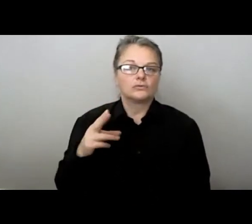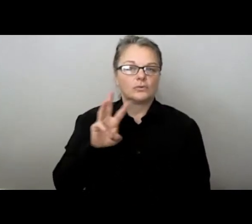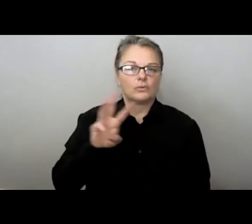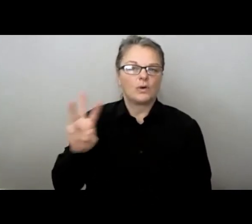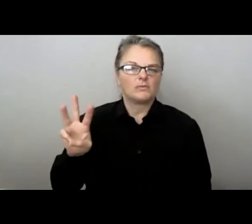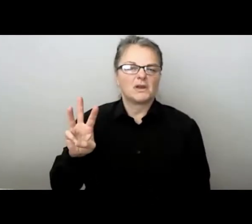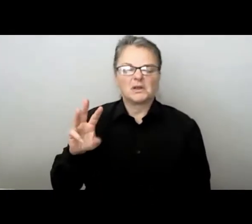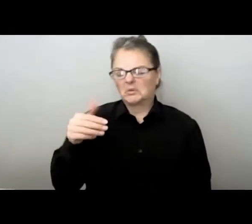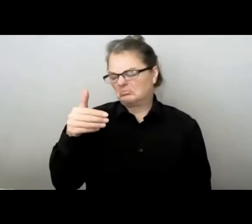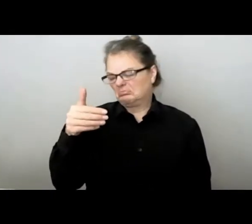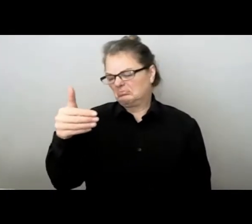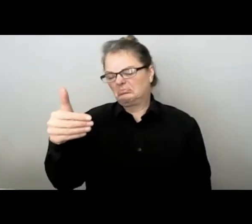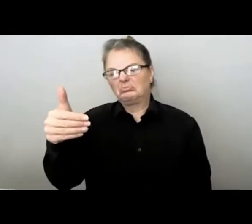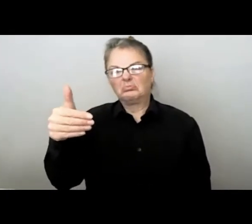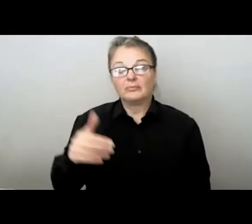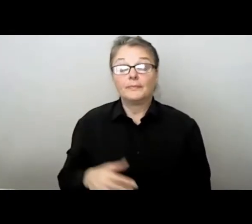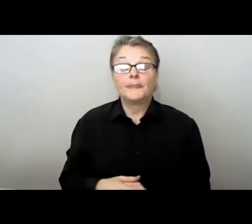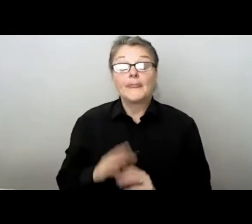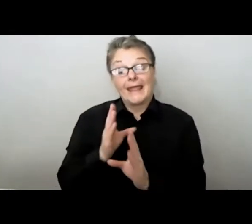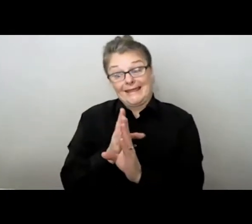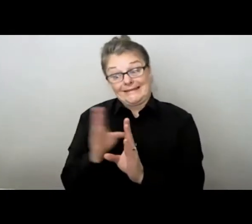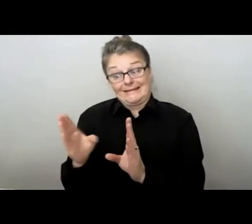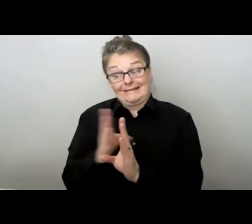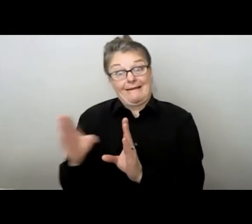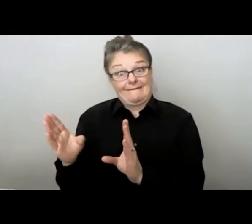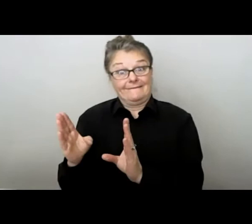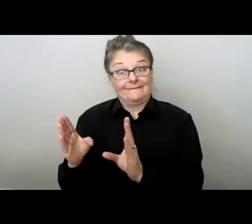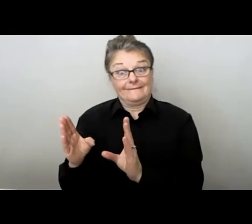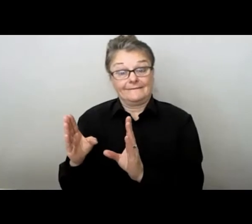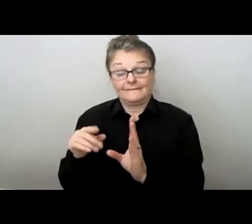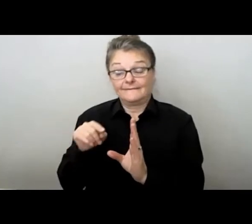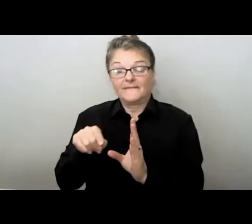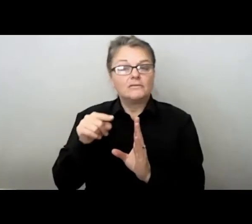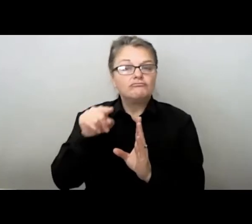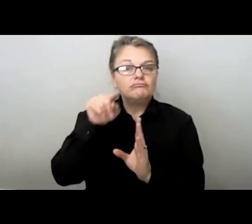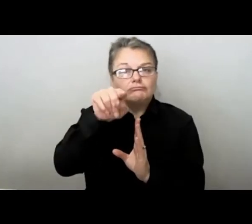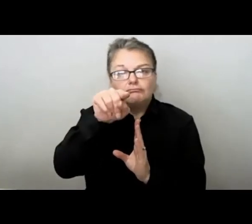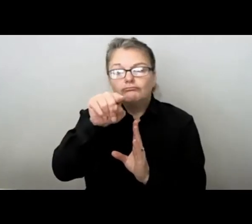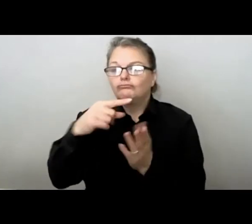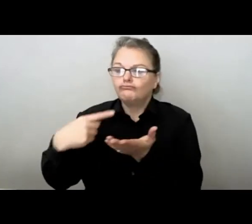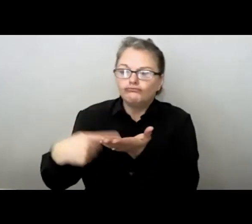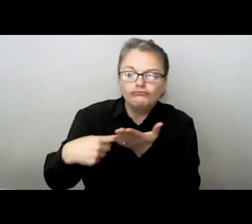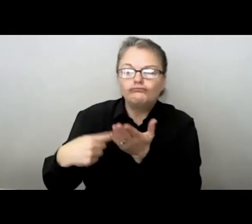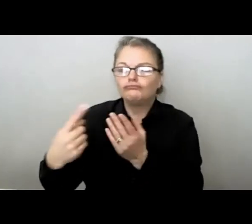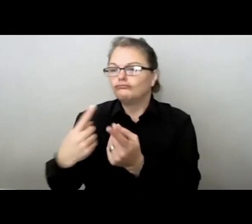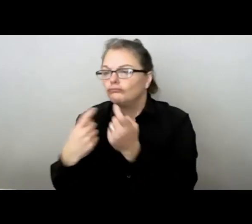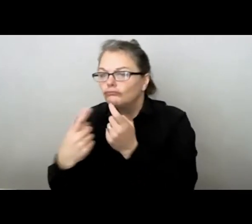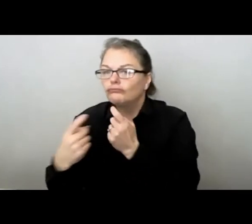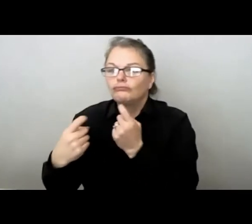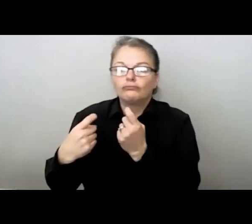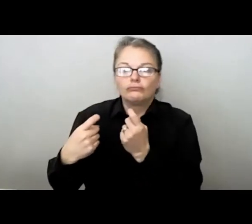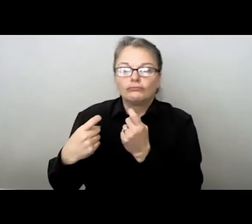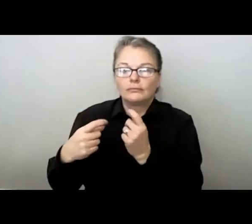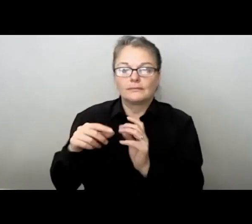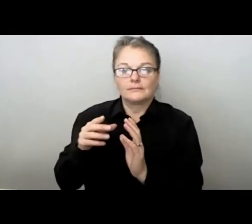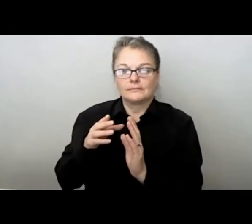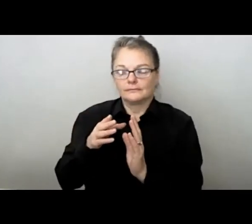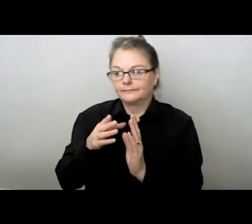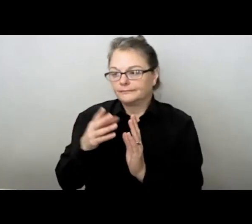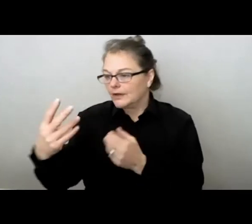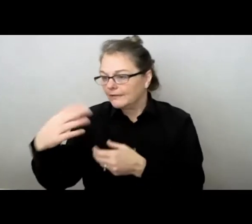NOW THE SECOND HALF OF THE PRESENTATION, WHERE EVERYONE IS OPEN TO ASKING QUESTIONS, AND